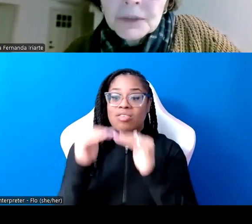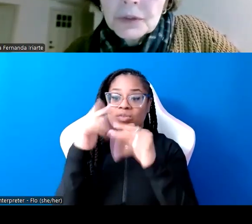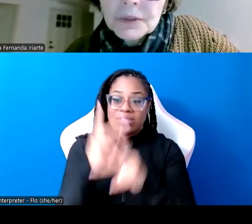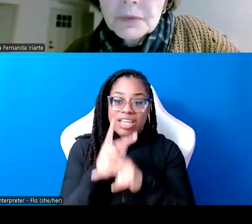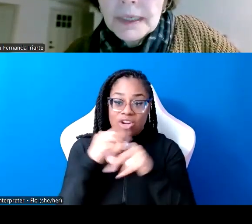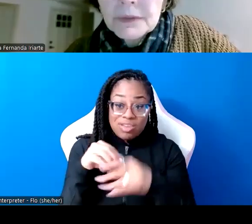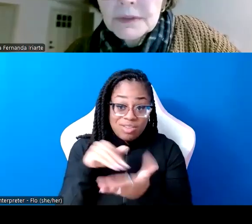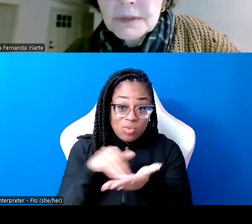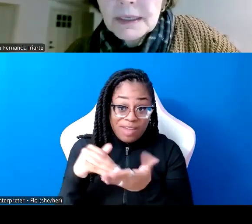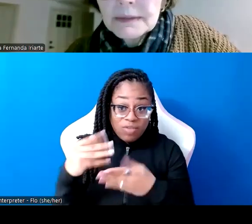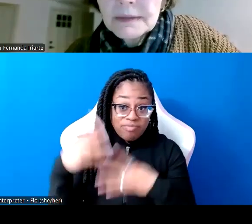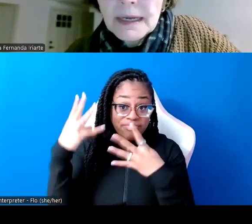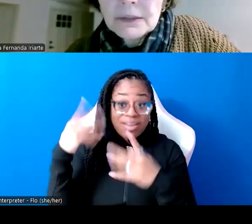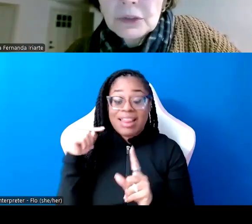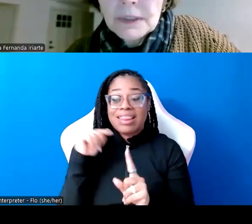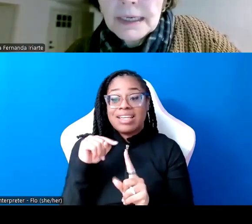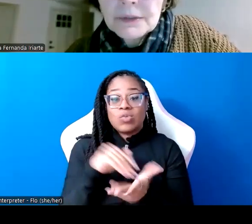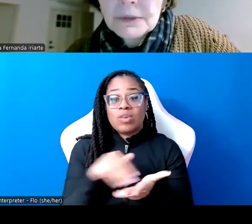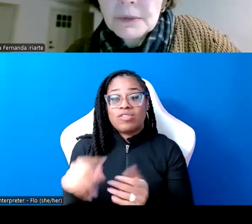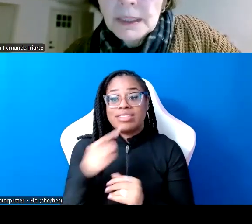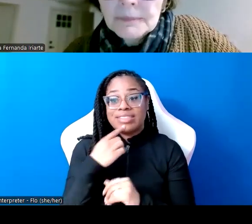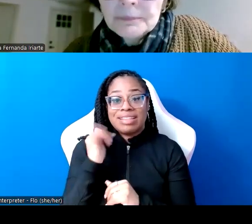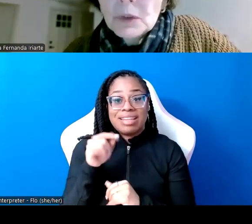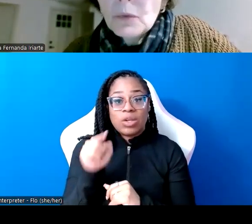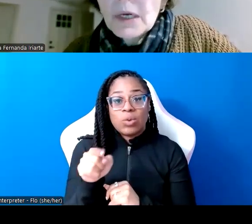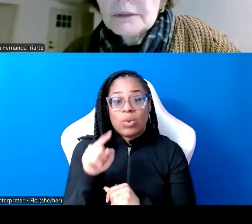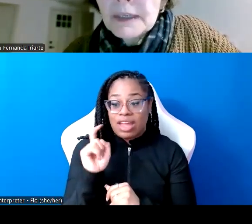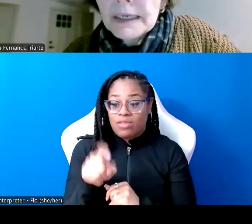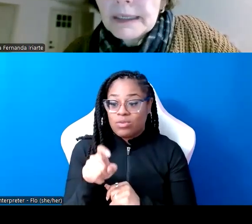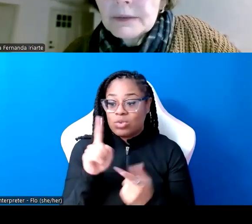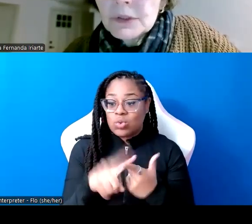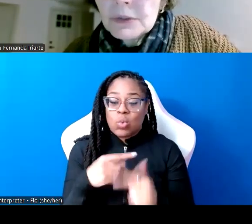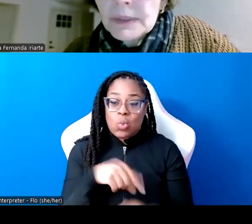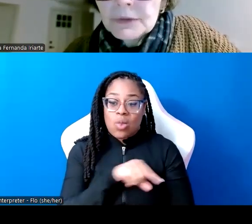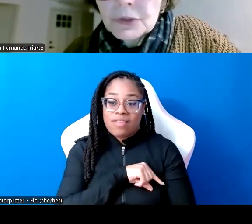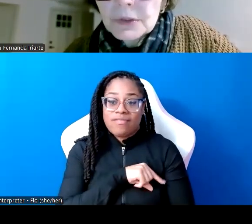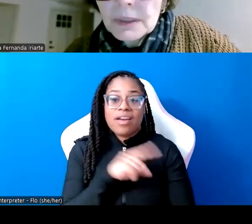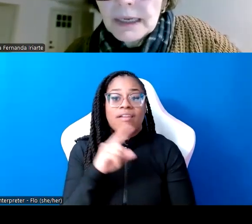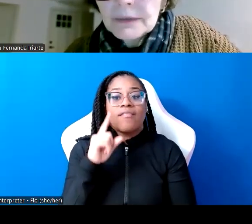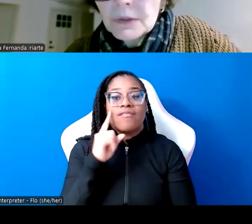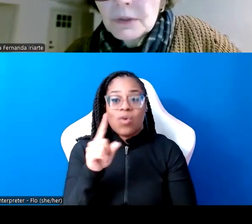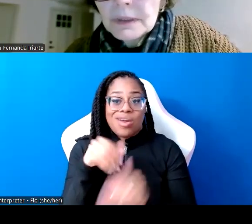So this waiver says that you've got to qualify to enter either,